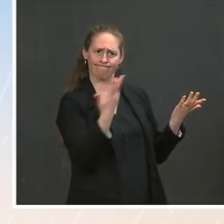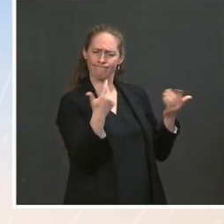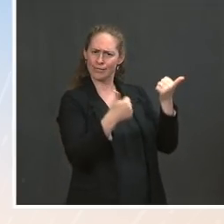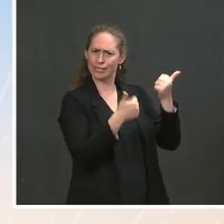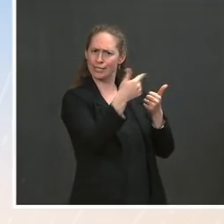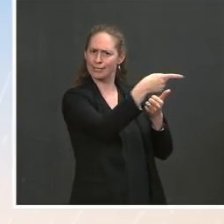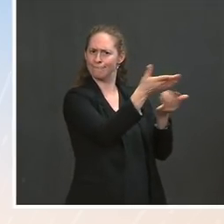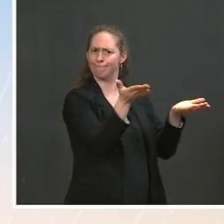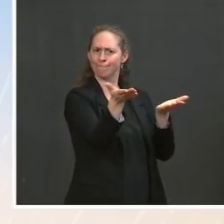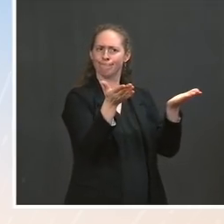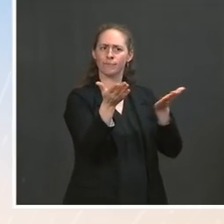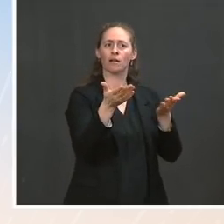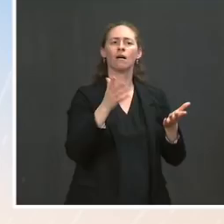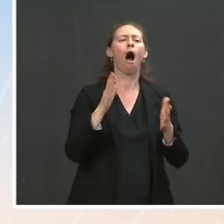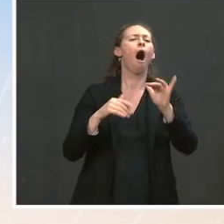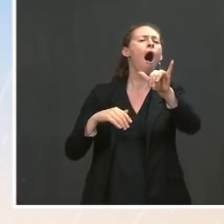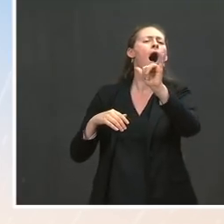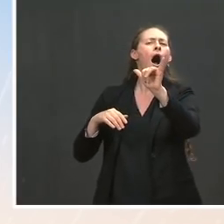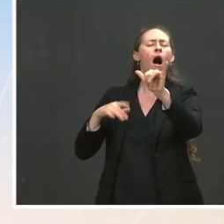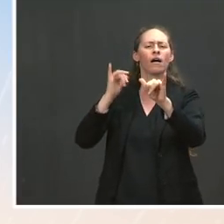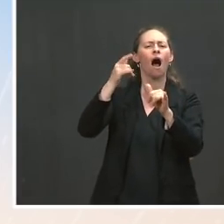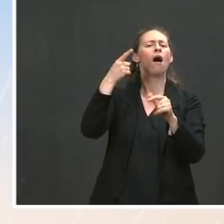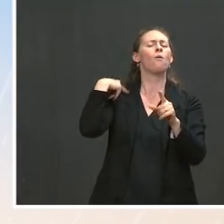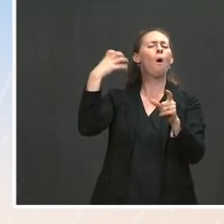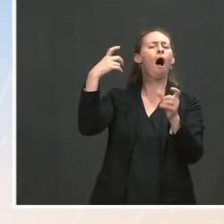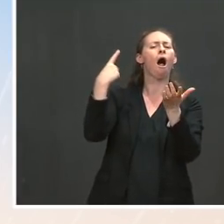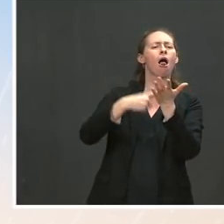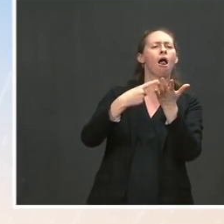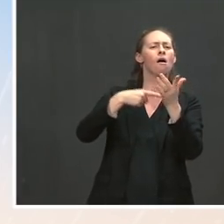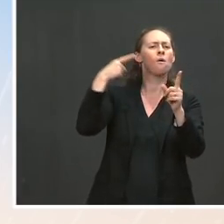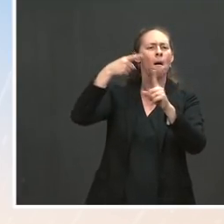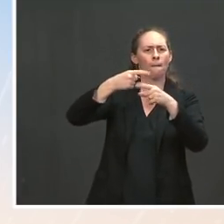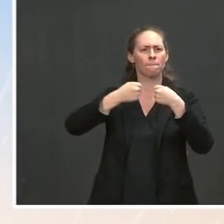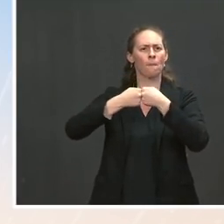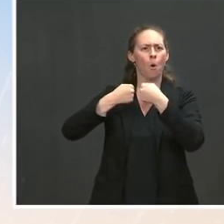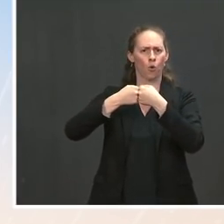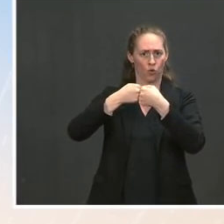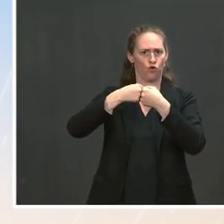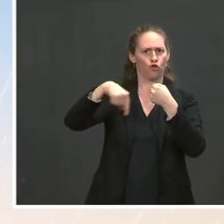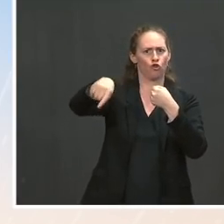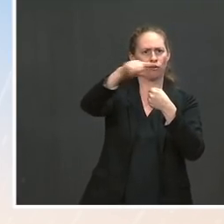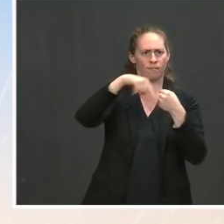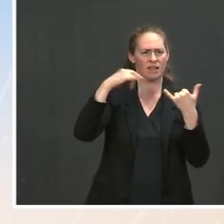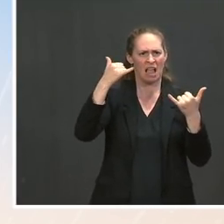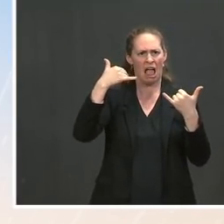the vast majority, the overwhelming majority of people coming into the border and crossing are being sent back,